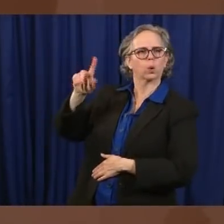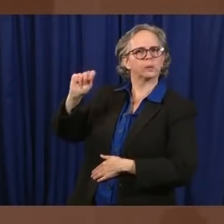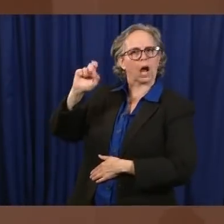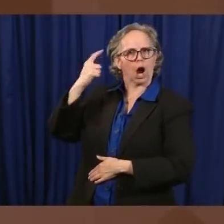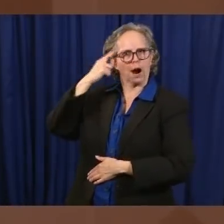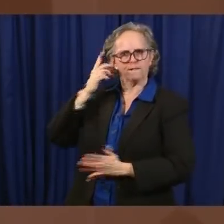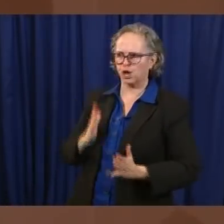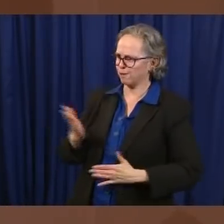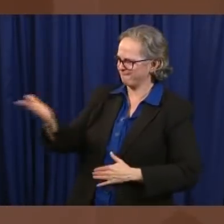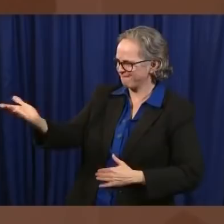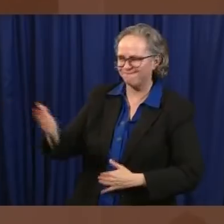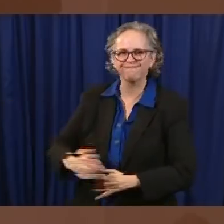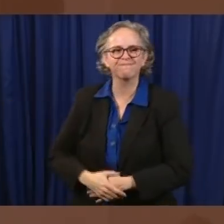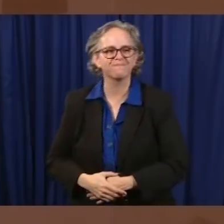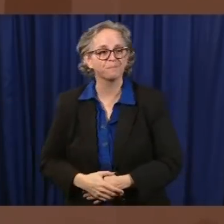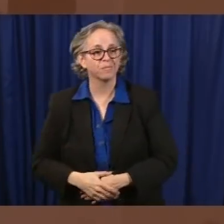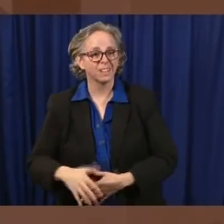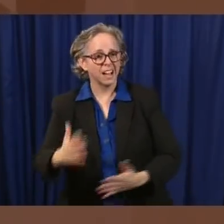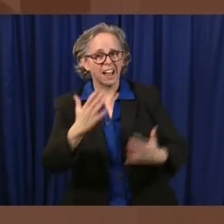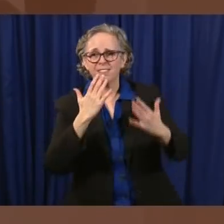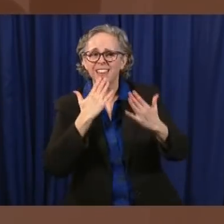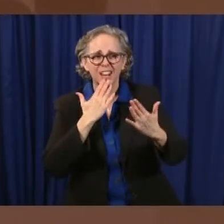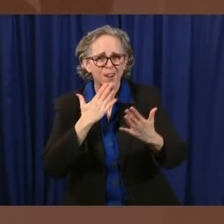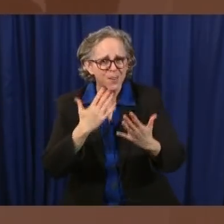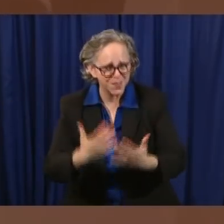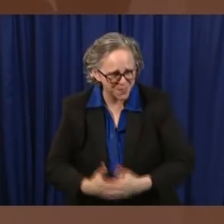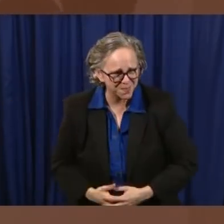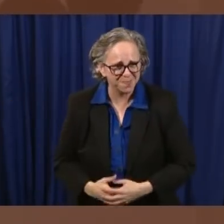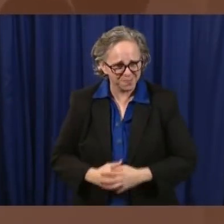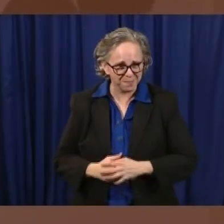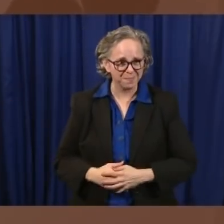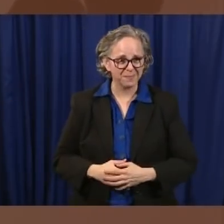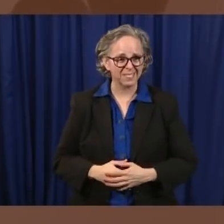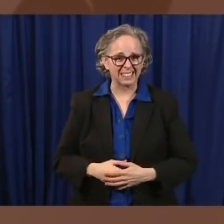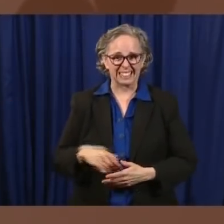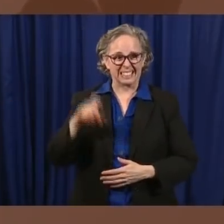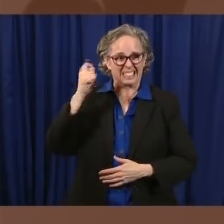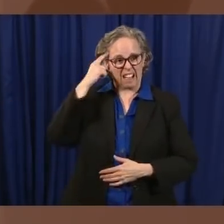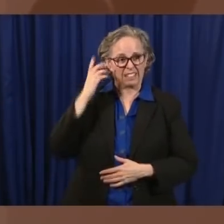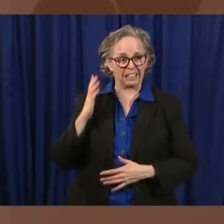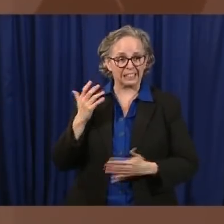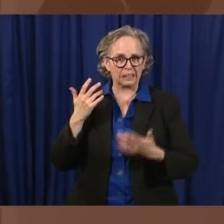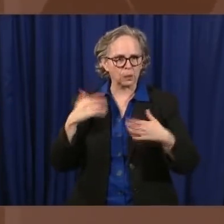WE ARE GOING TO CONTINUE TO MONITOR THIS.>>> LET ME TURN IT OVER TO THE LIEUTENANT